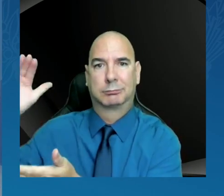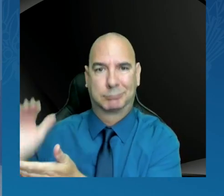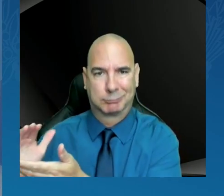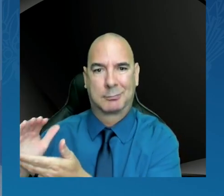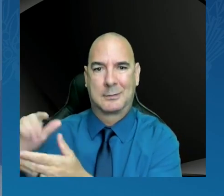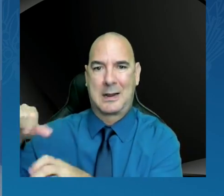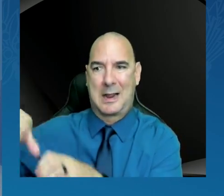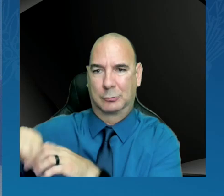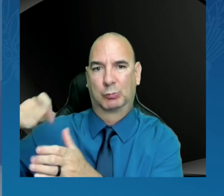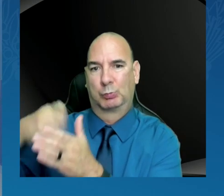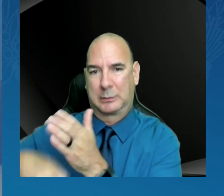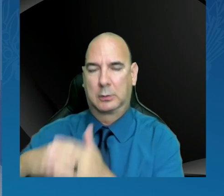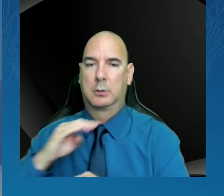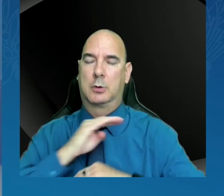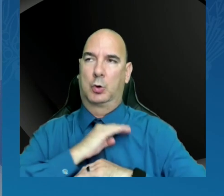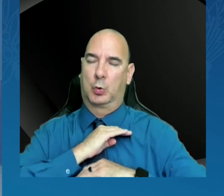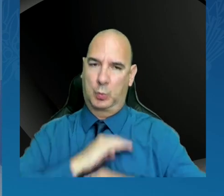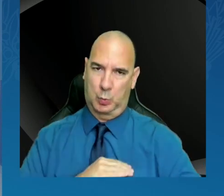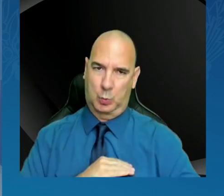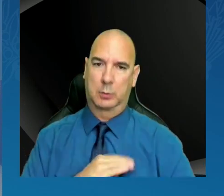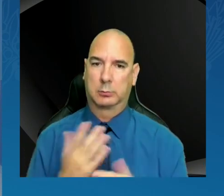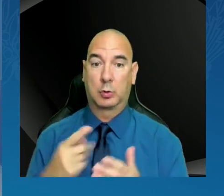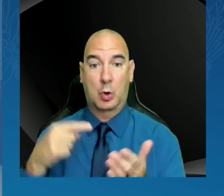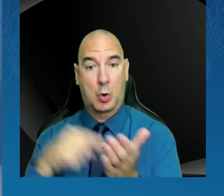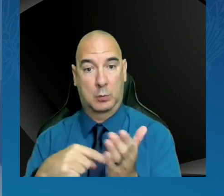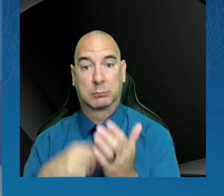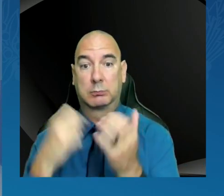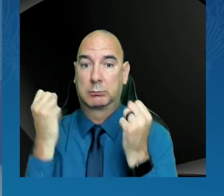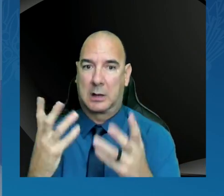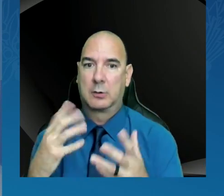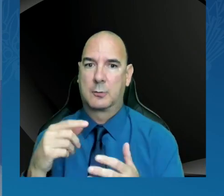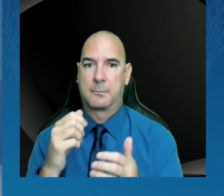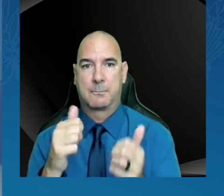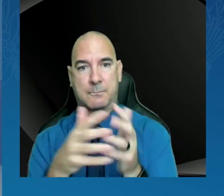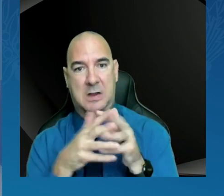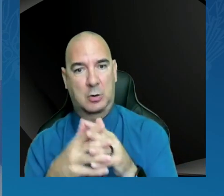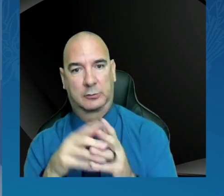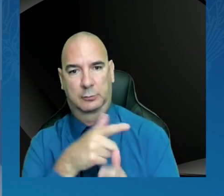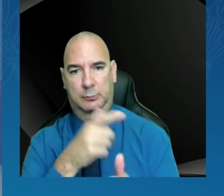And we passed a tax cut to give working families up to $8,000 a year,